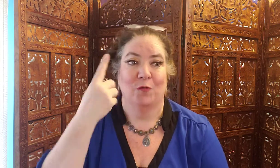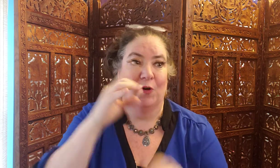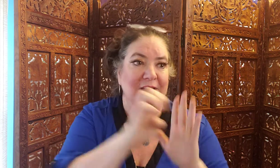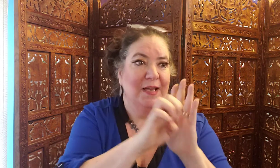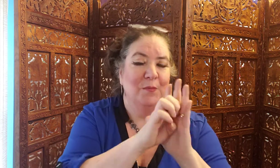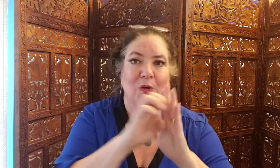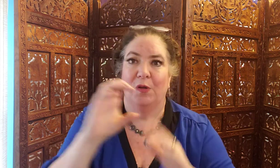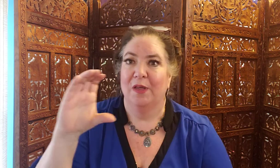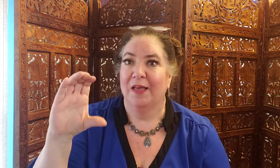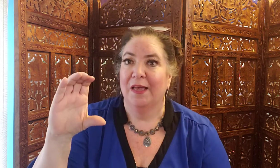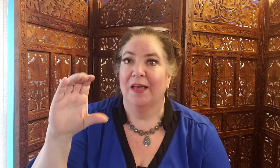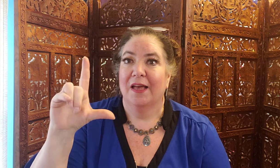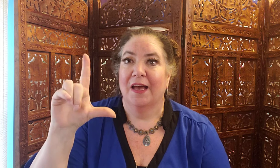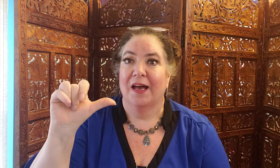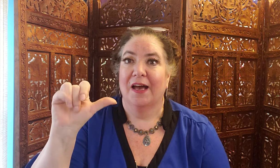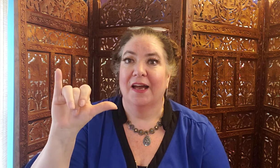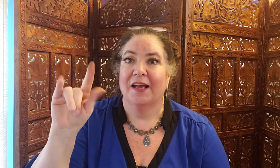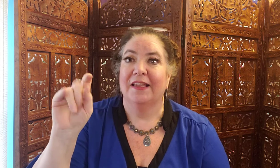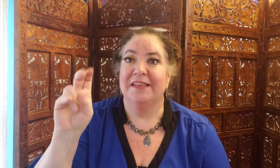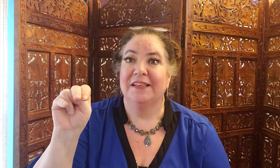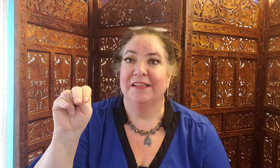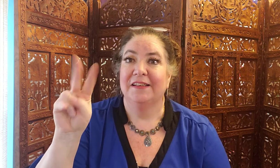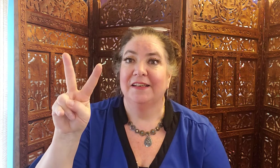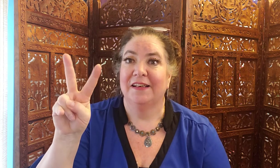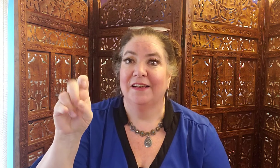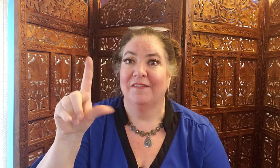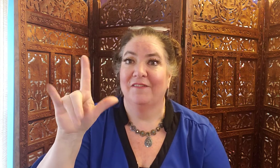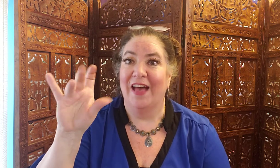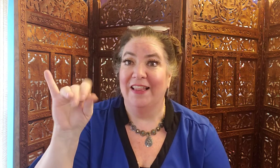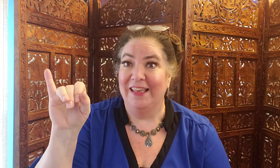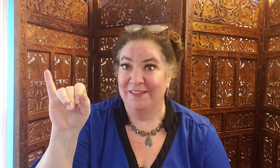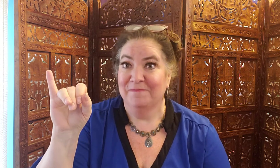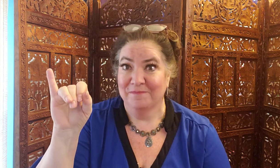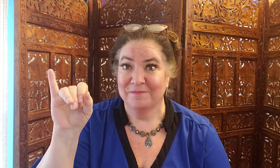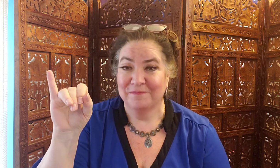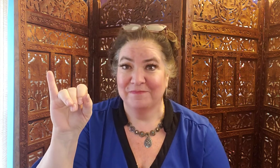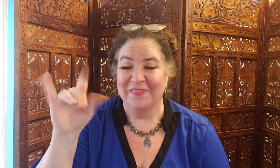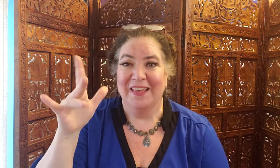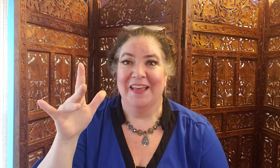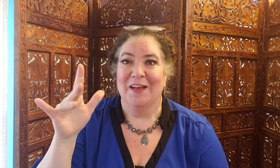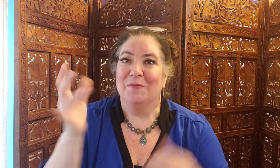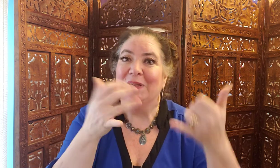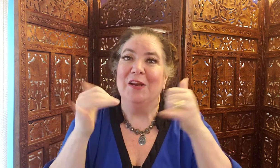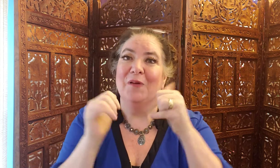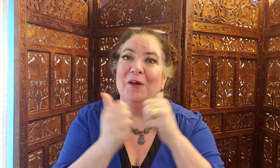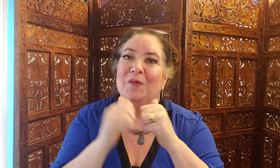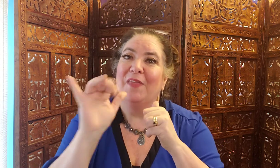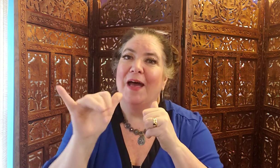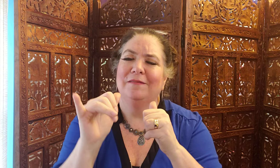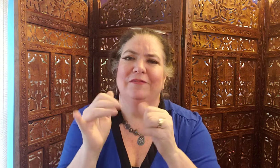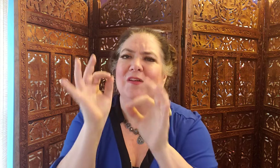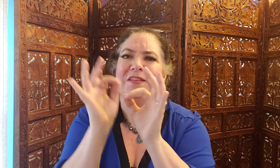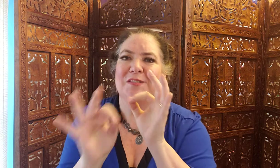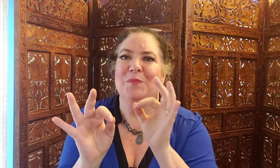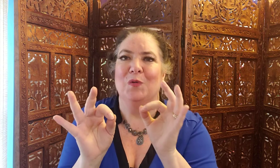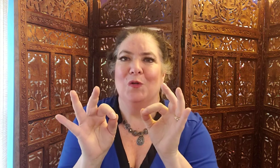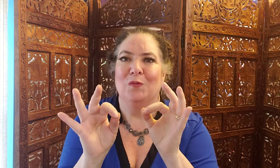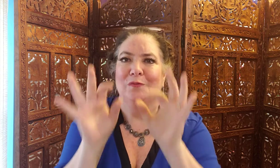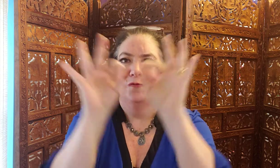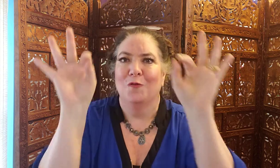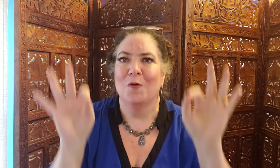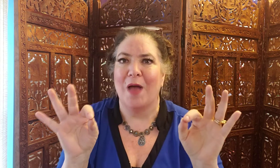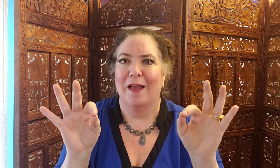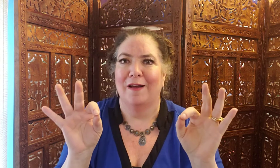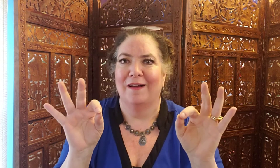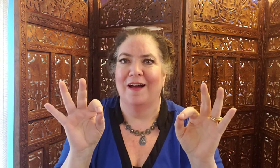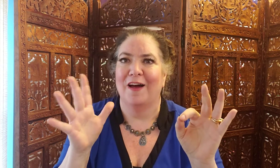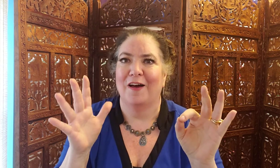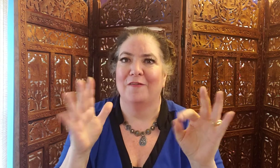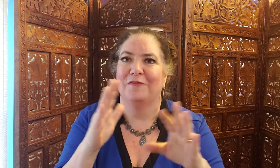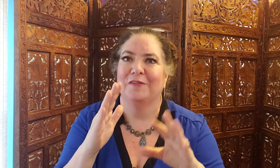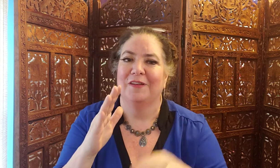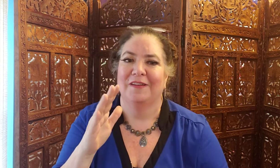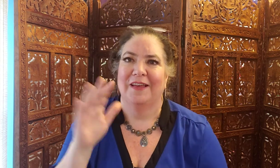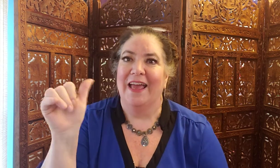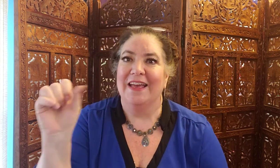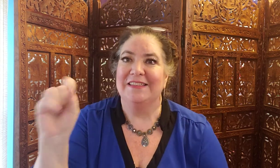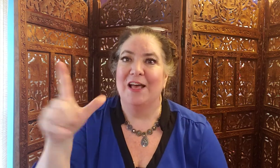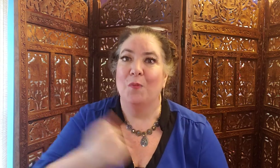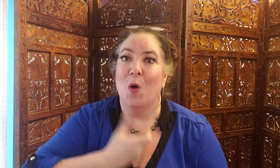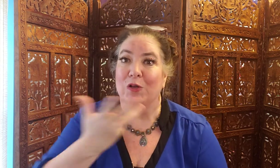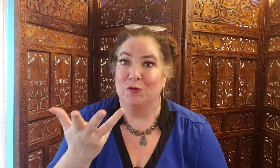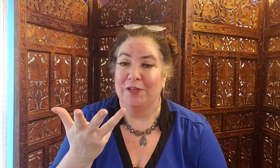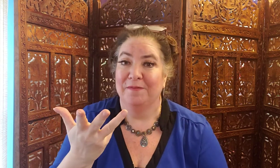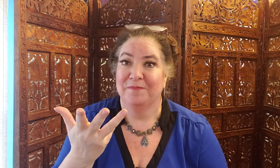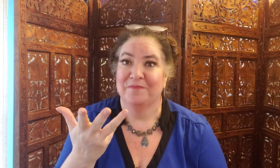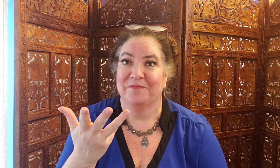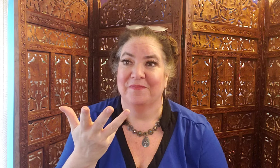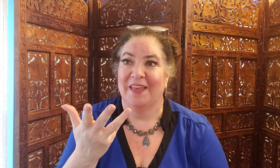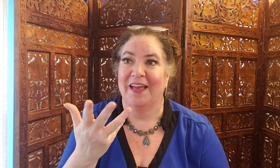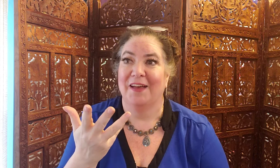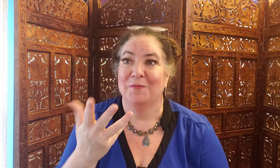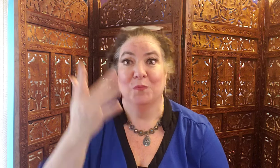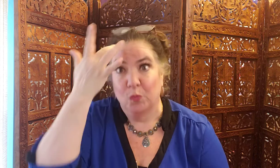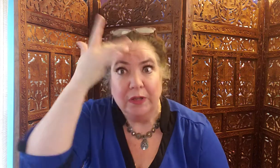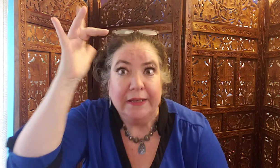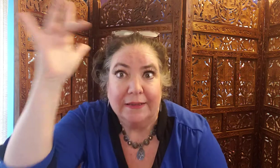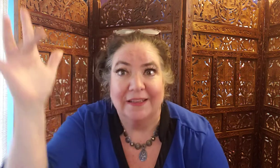for example Clayton Valli played around with that very simple format of ASL poetry, brilliantly